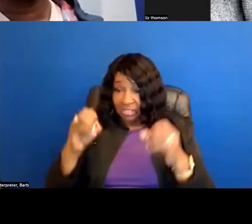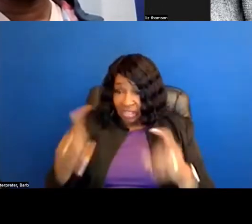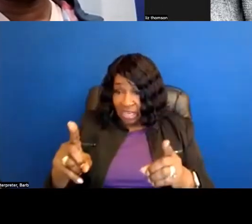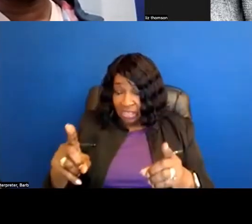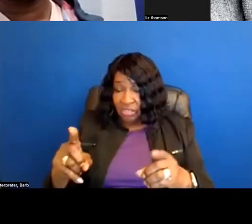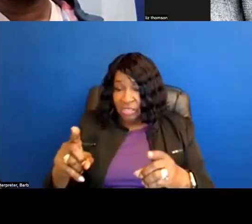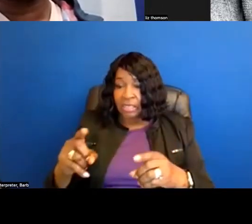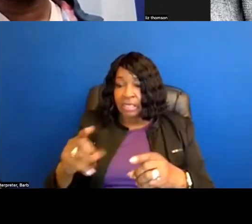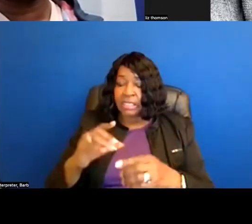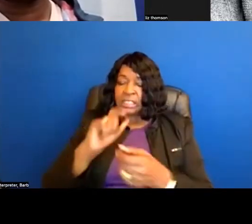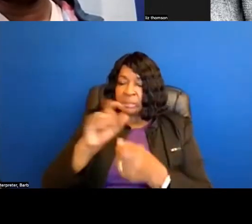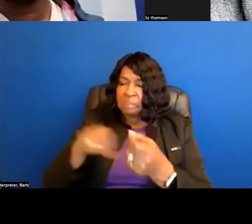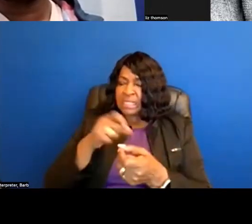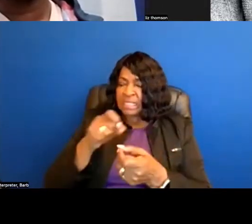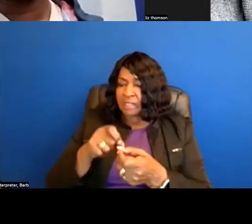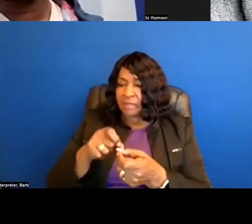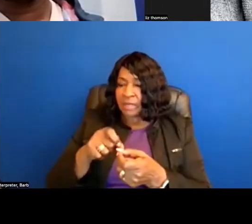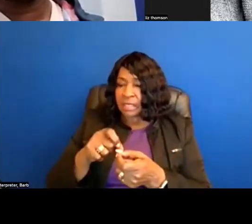and specifically Disability Cultural Centers.